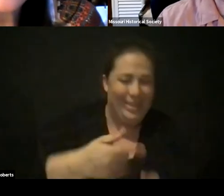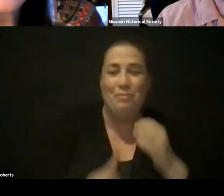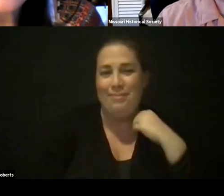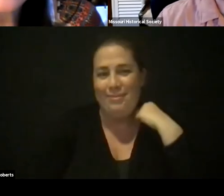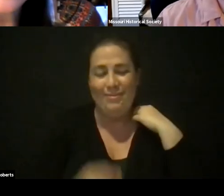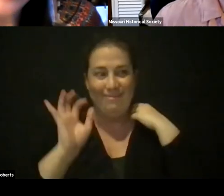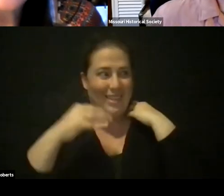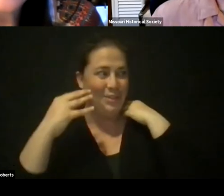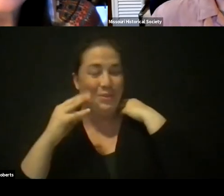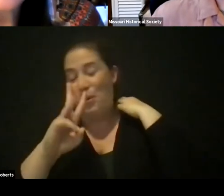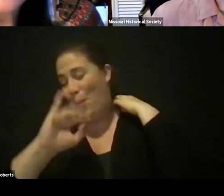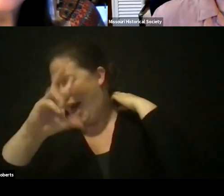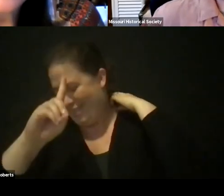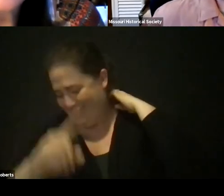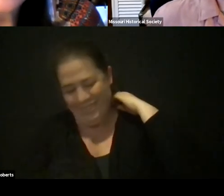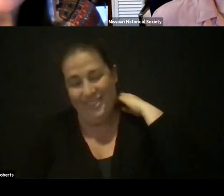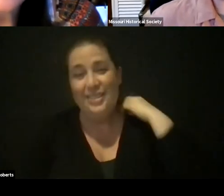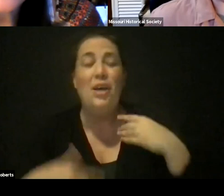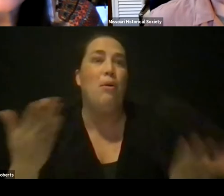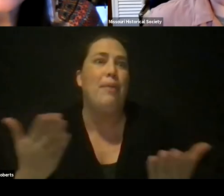do believe that there were some ties sustain. And actually